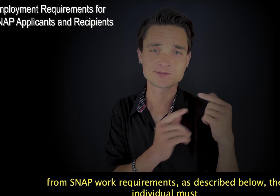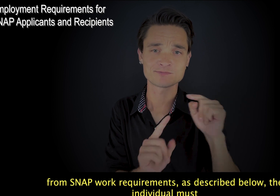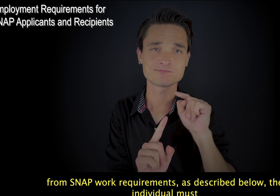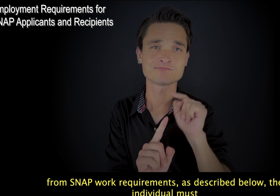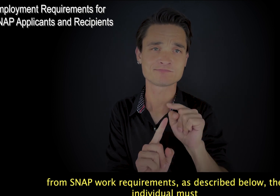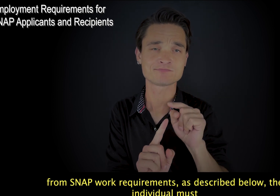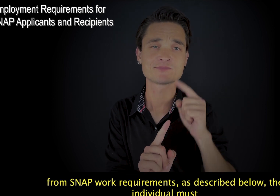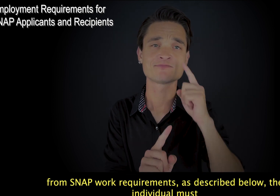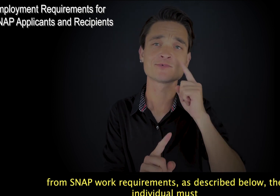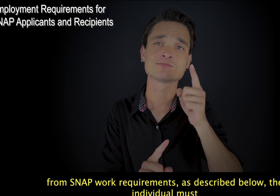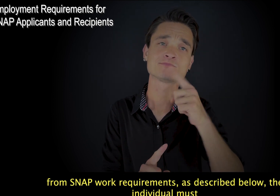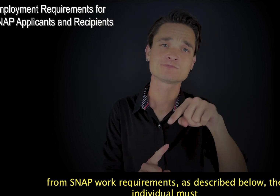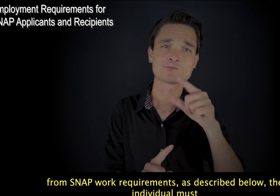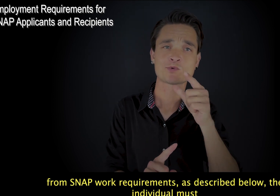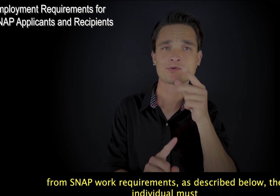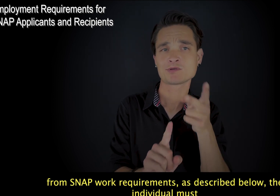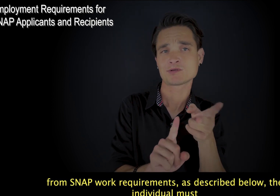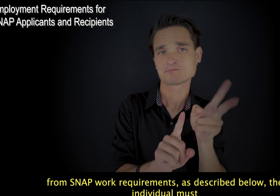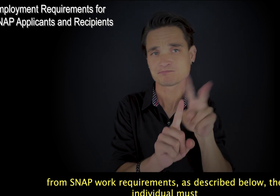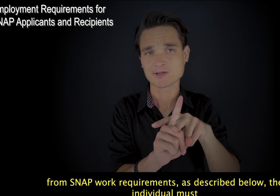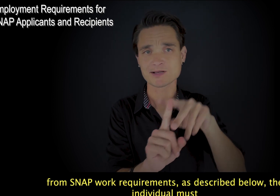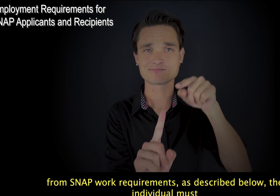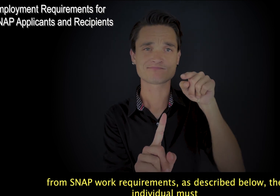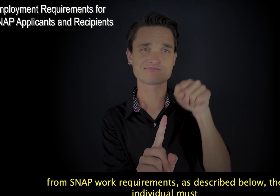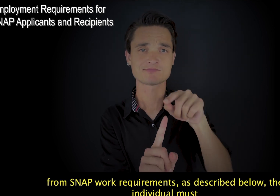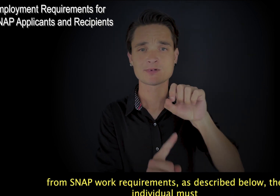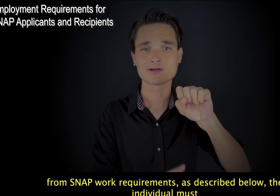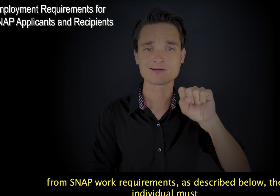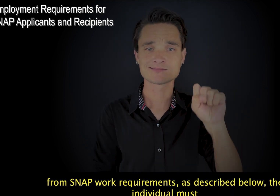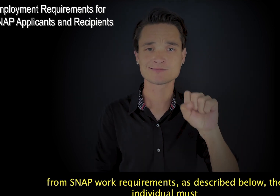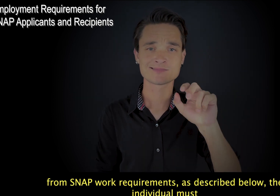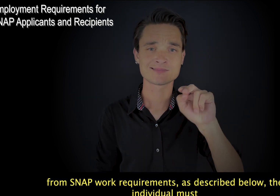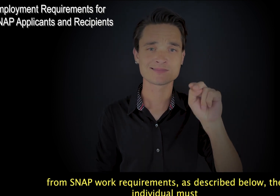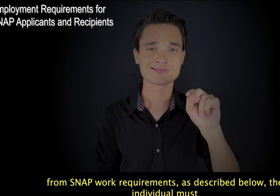from SNAP work requirements, as described below, the individual must